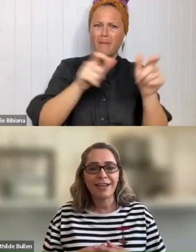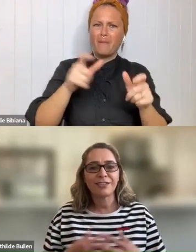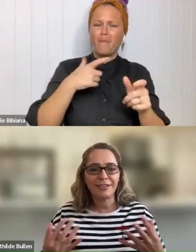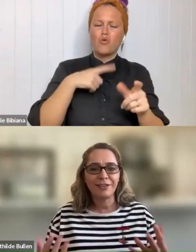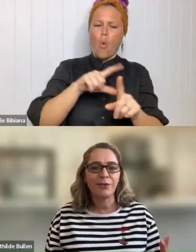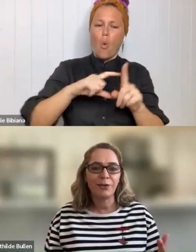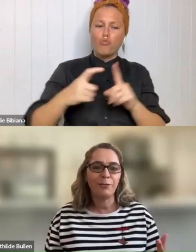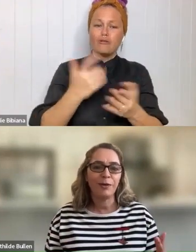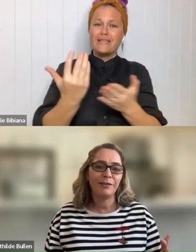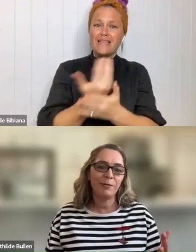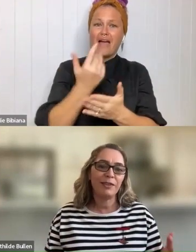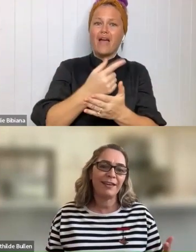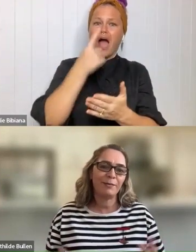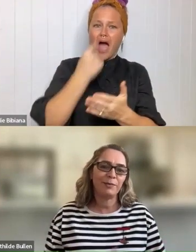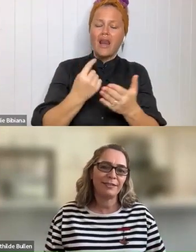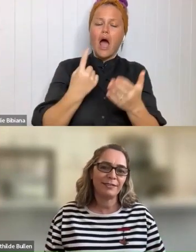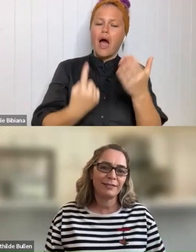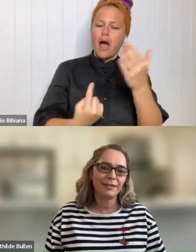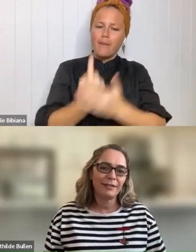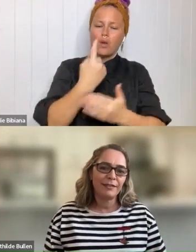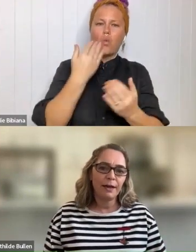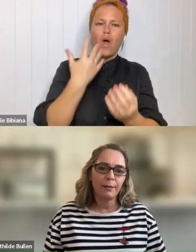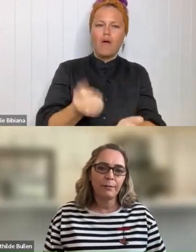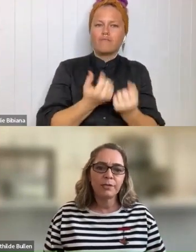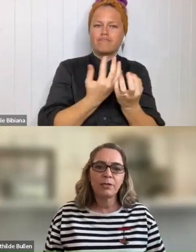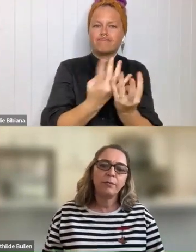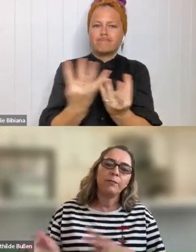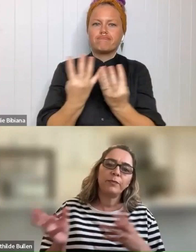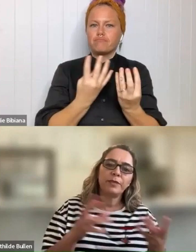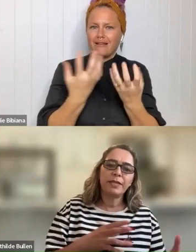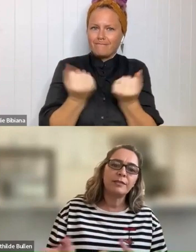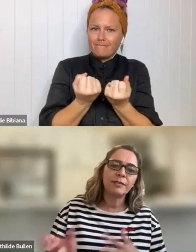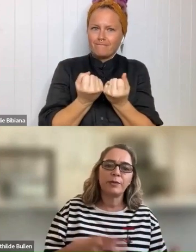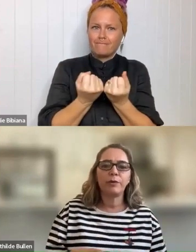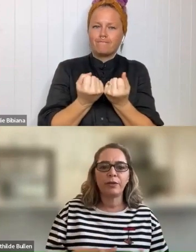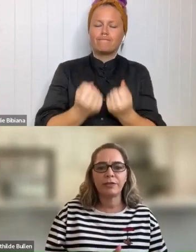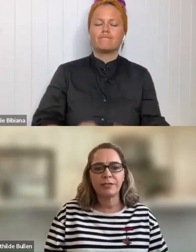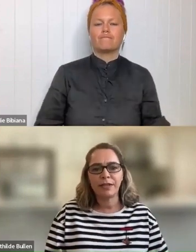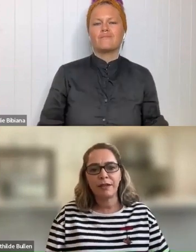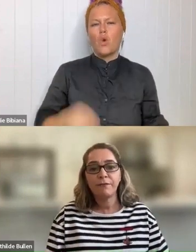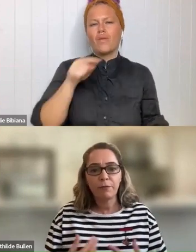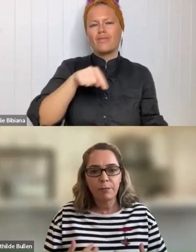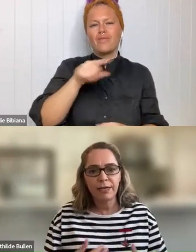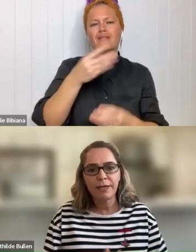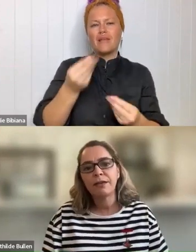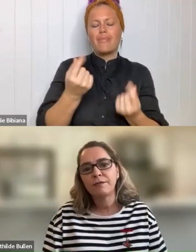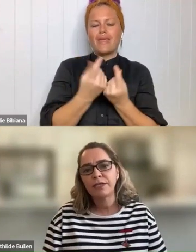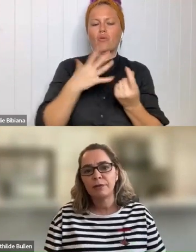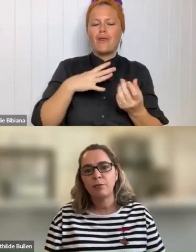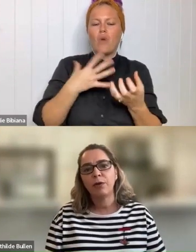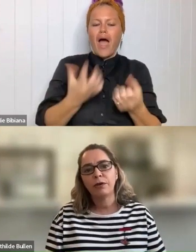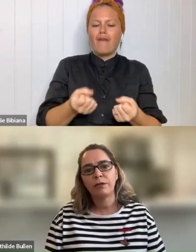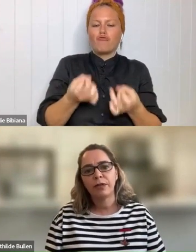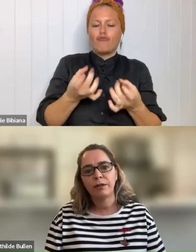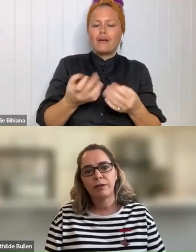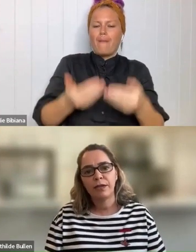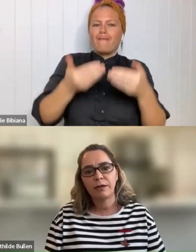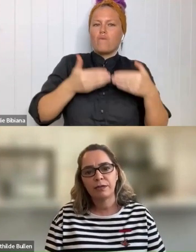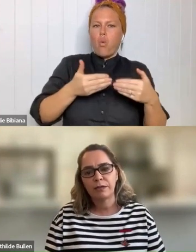actually can occur when, when that happens. So these are some of the precursors, I think, for me that I've seen work that that